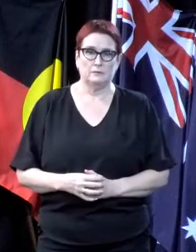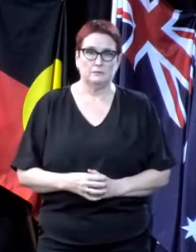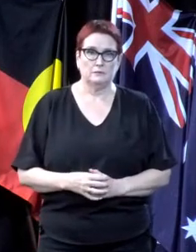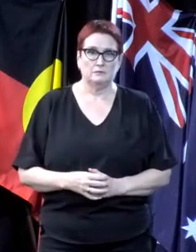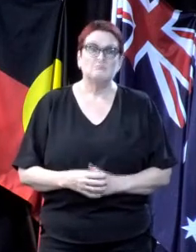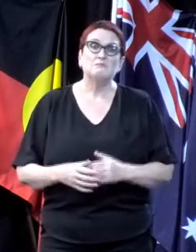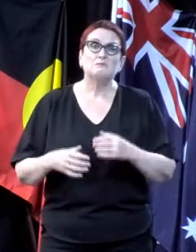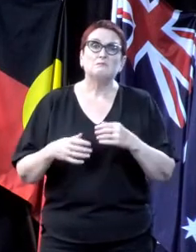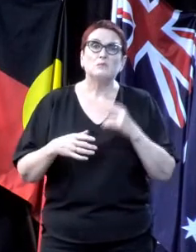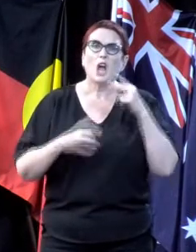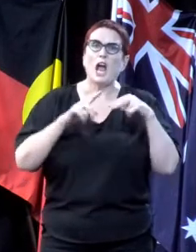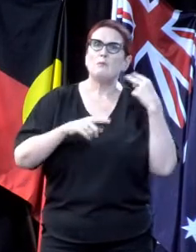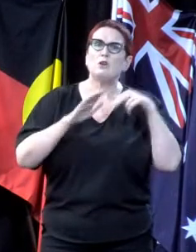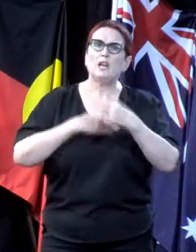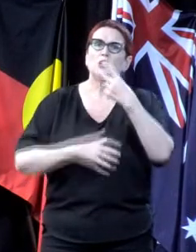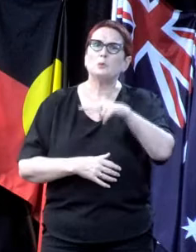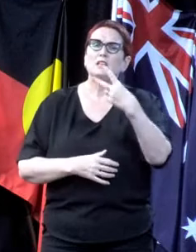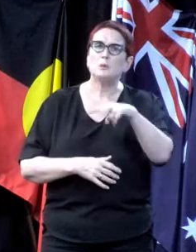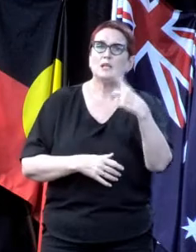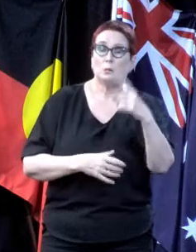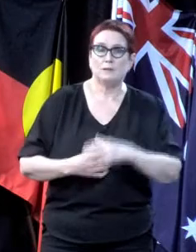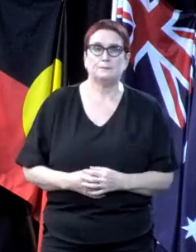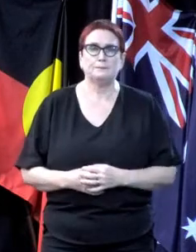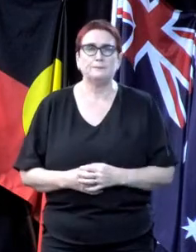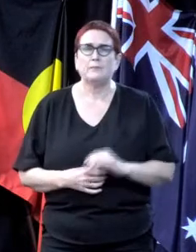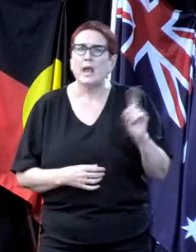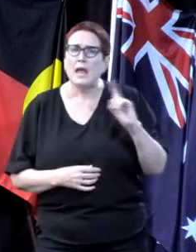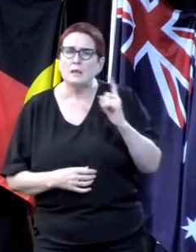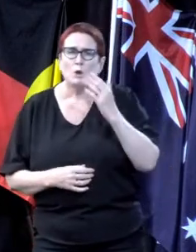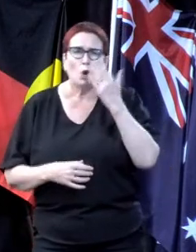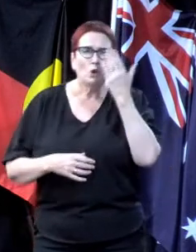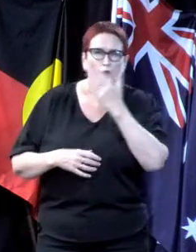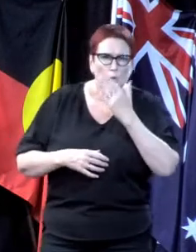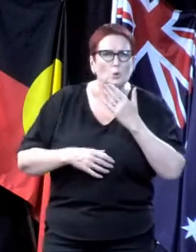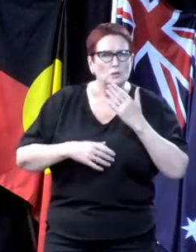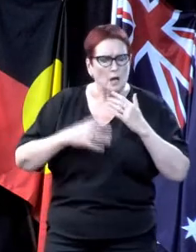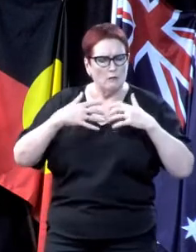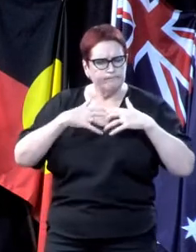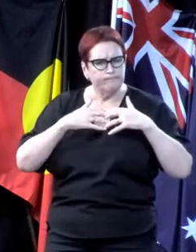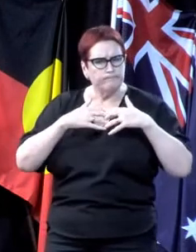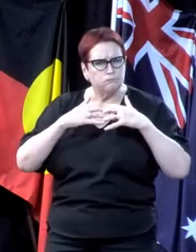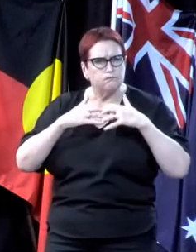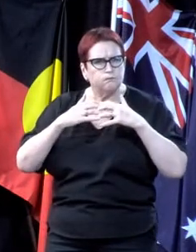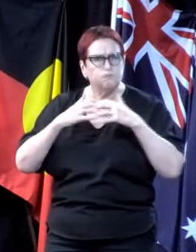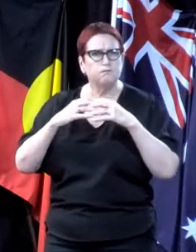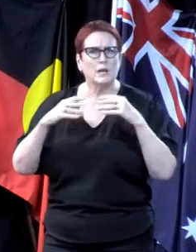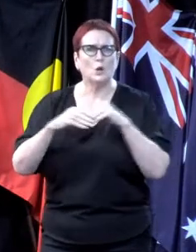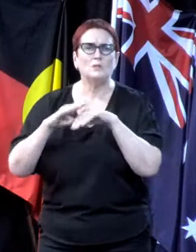Currently, schools are at various stages of their inclusive education journey and as a result, they should review or audit their current